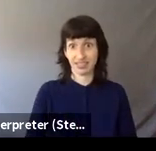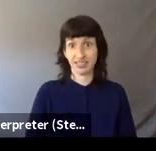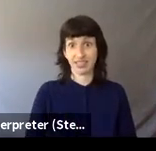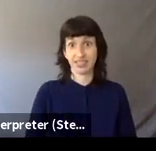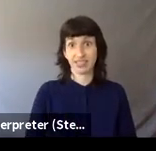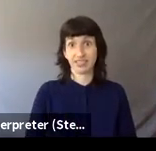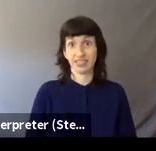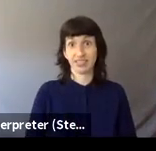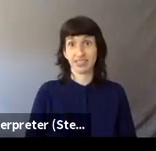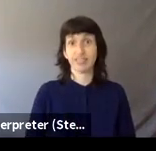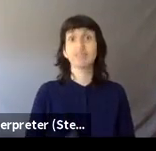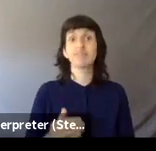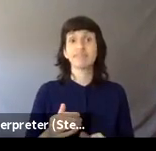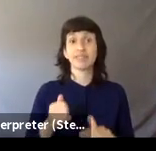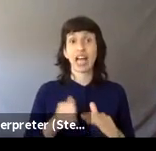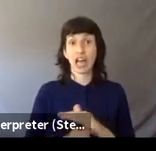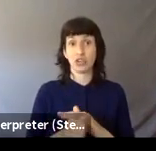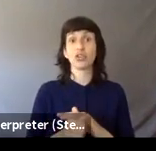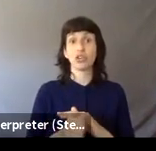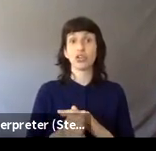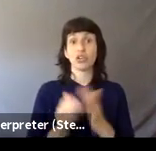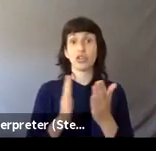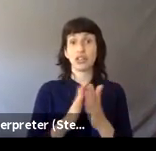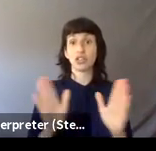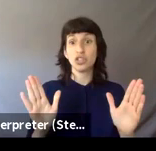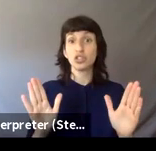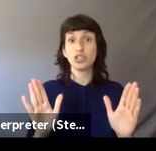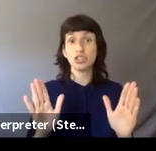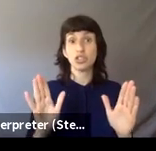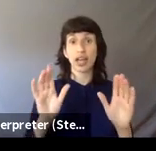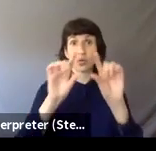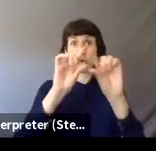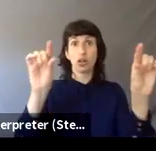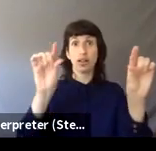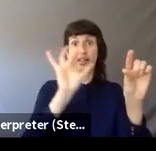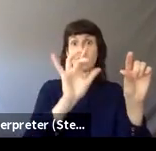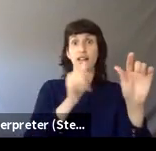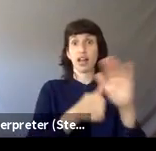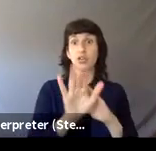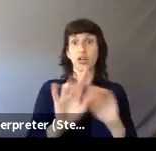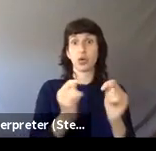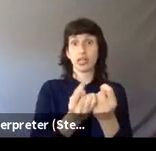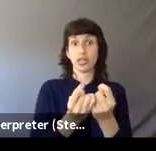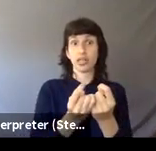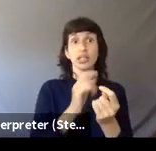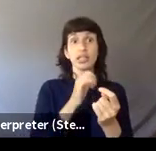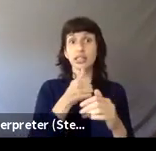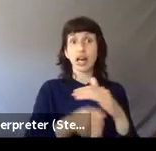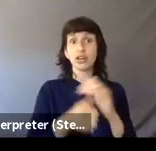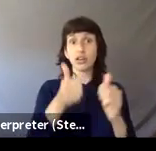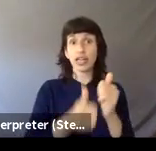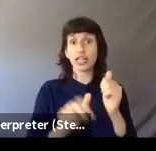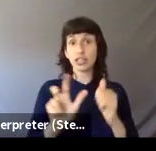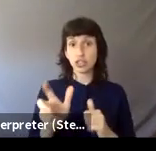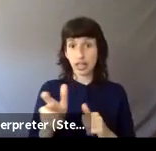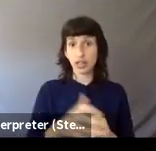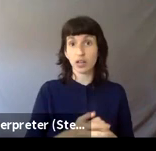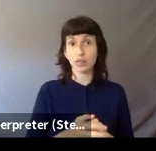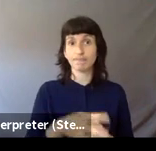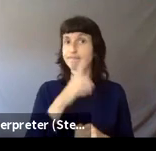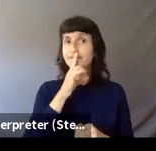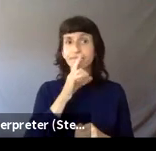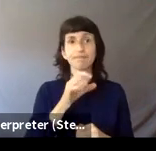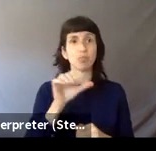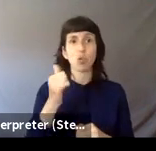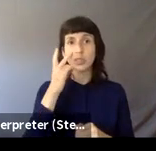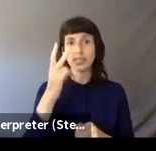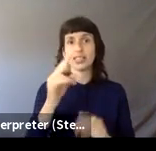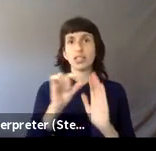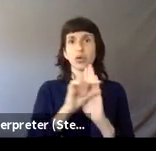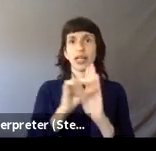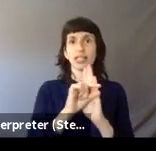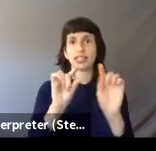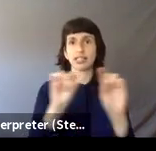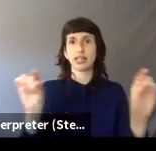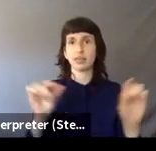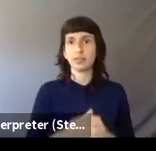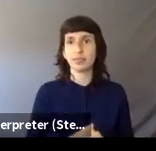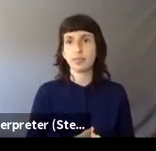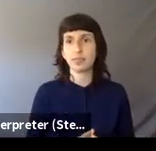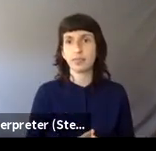So let's go ahead and jump into grades.